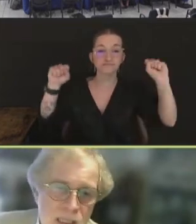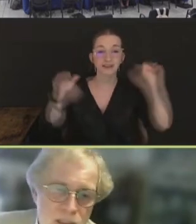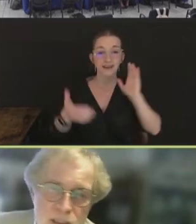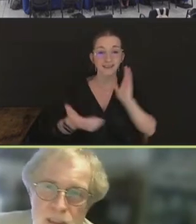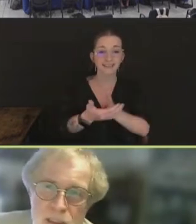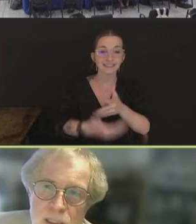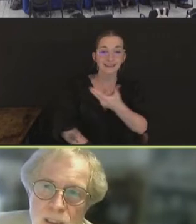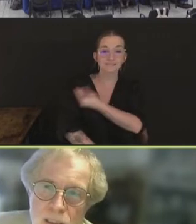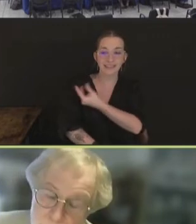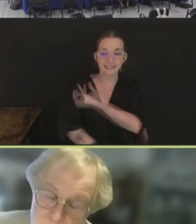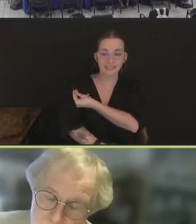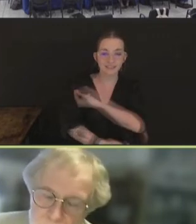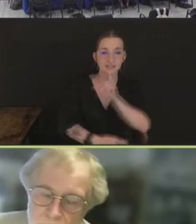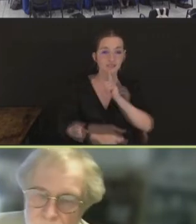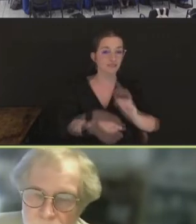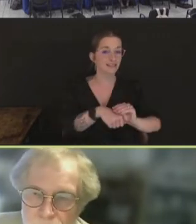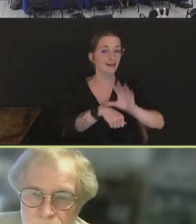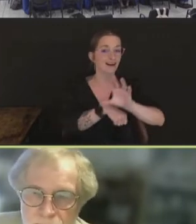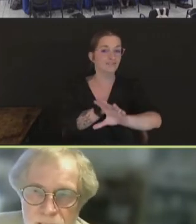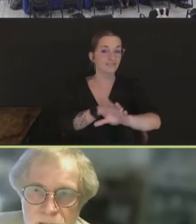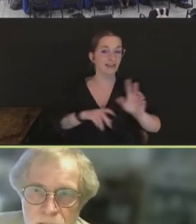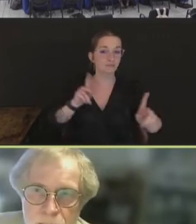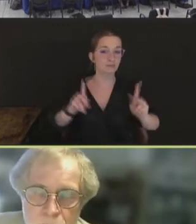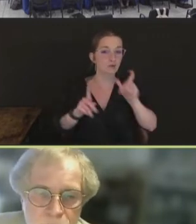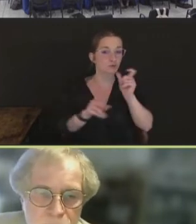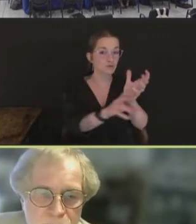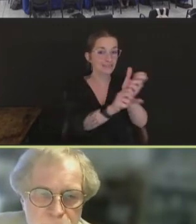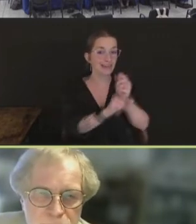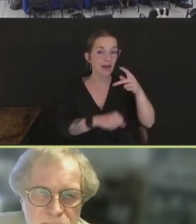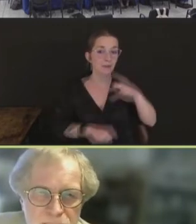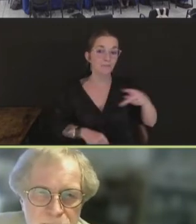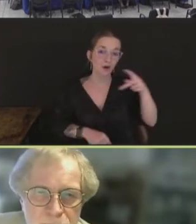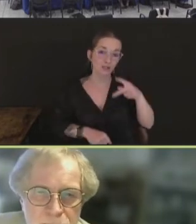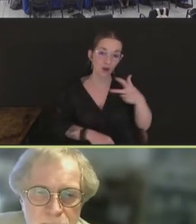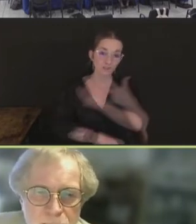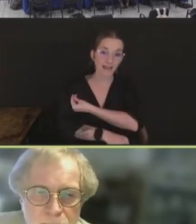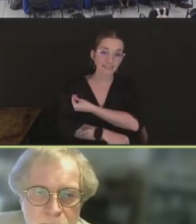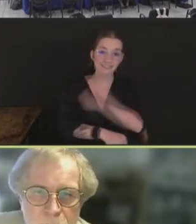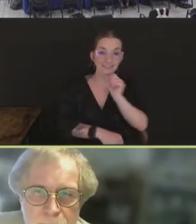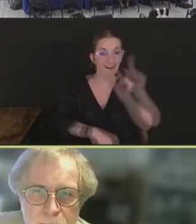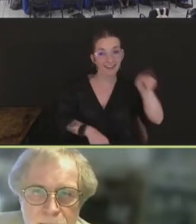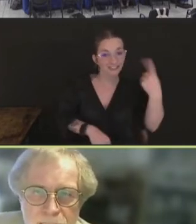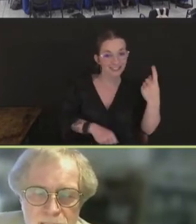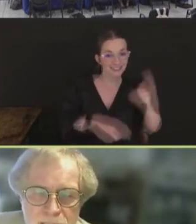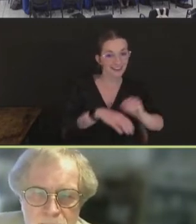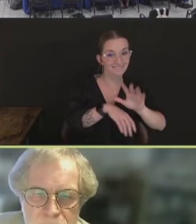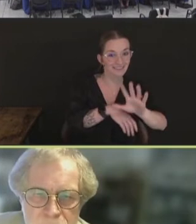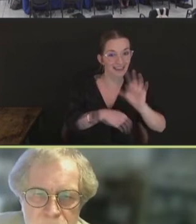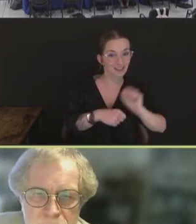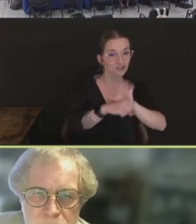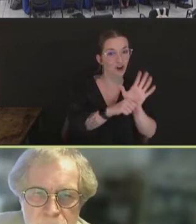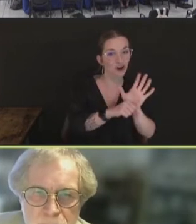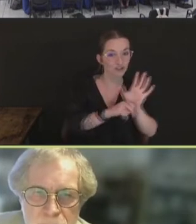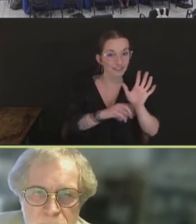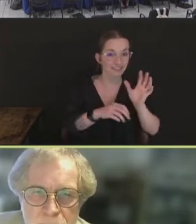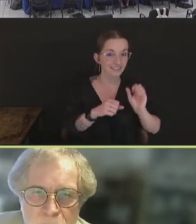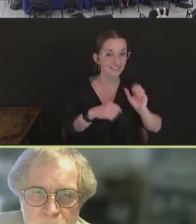not just -- some areas, not just COVID. Next, please. All right.